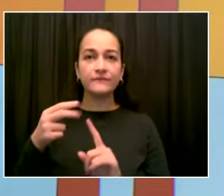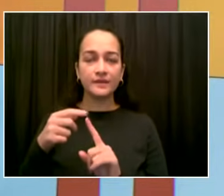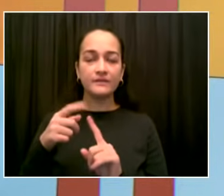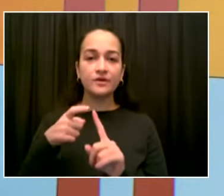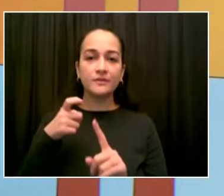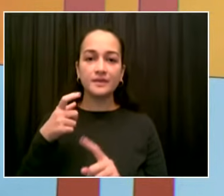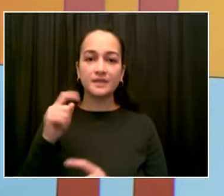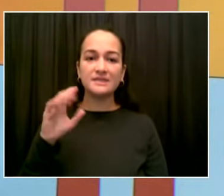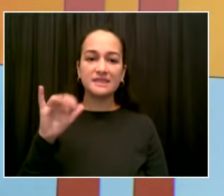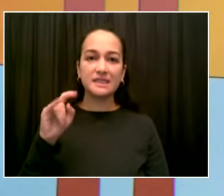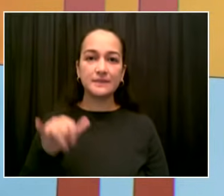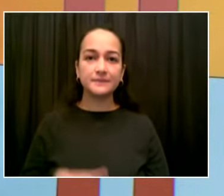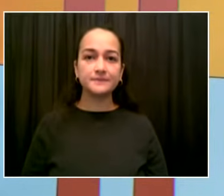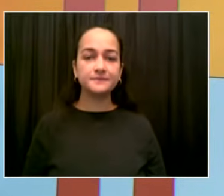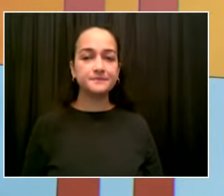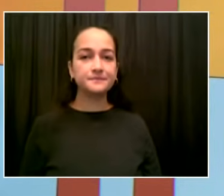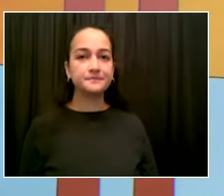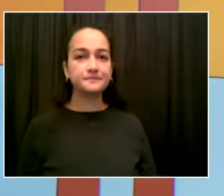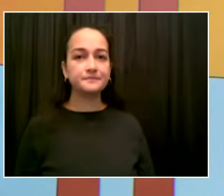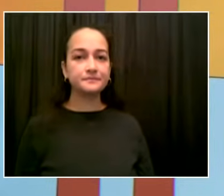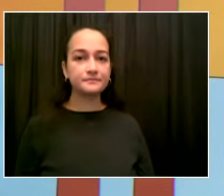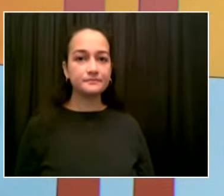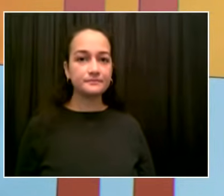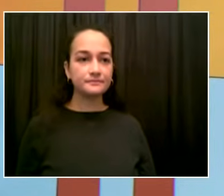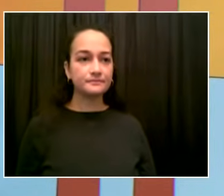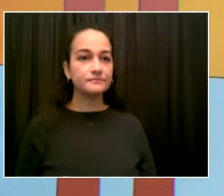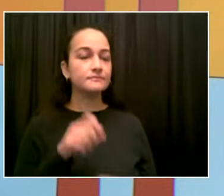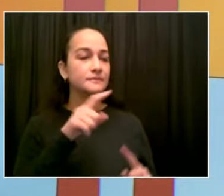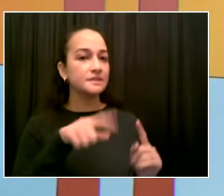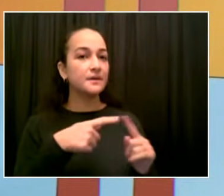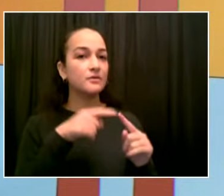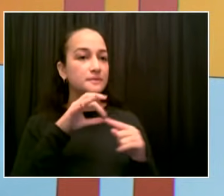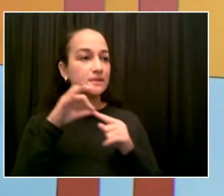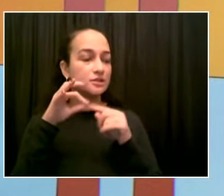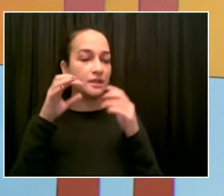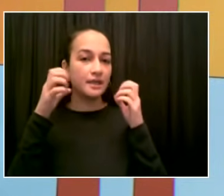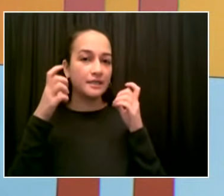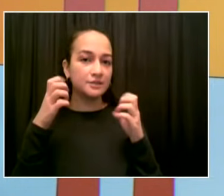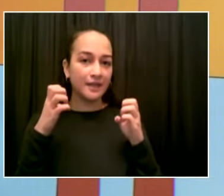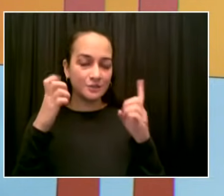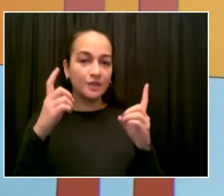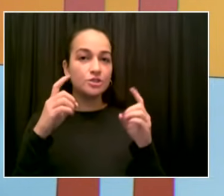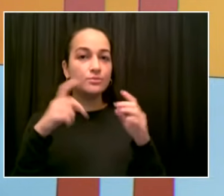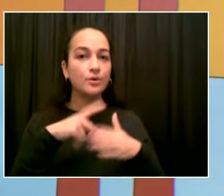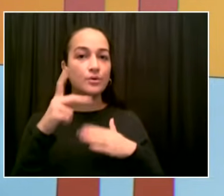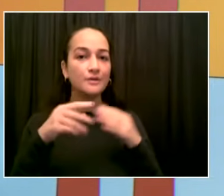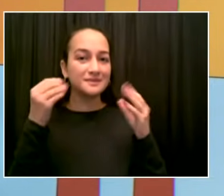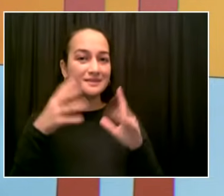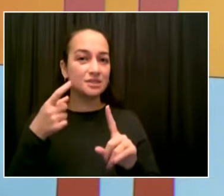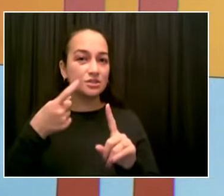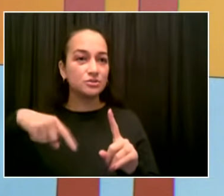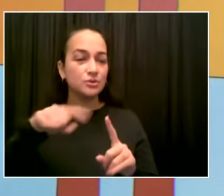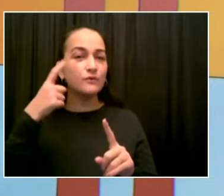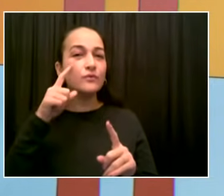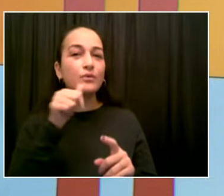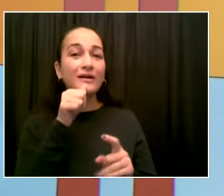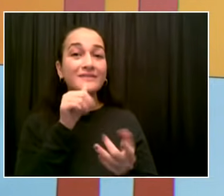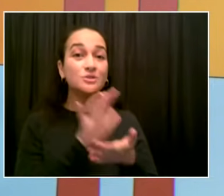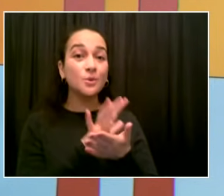STUDENTS WHO ATTEND PRIVATE SCHOOLS AT THE D.O.E.'S EXPENSE BECAUSE THE PUBLIC SCHOOLS